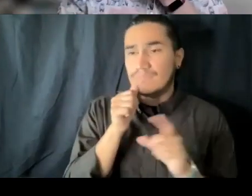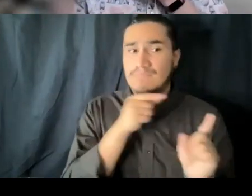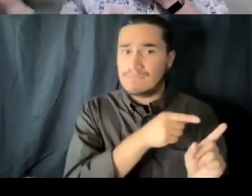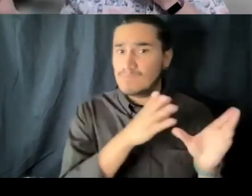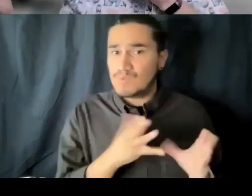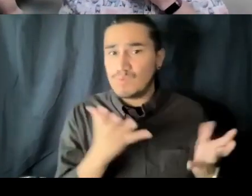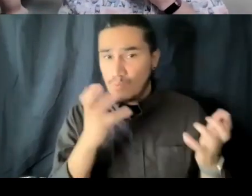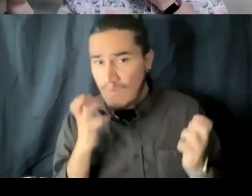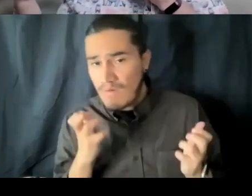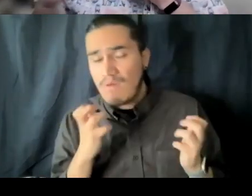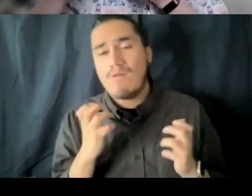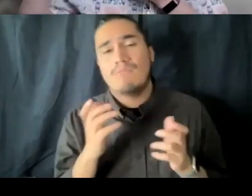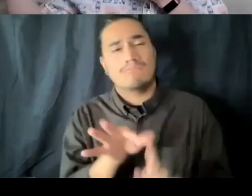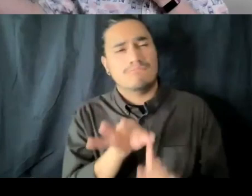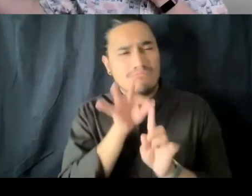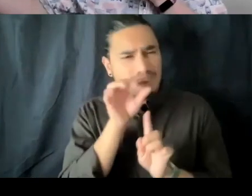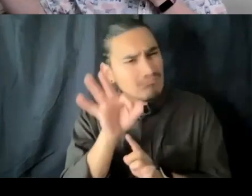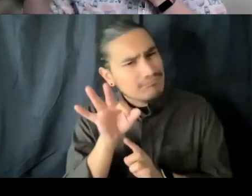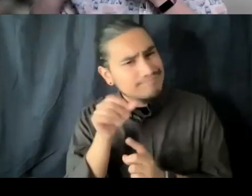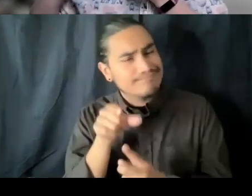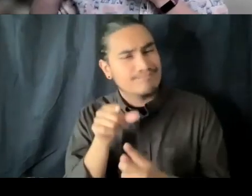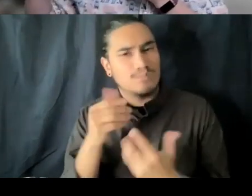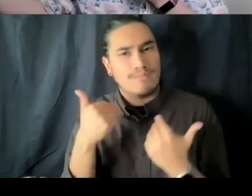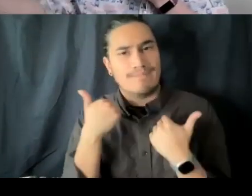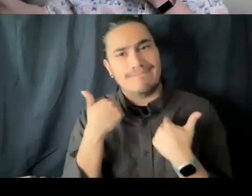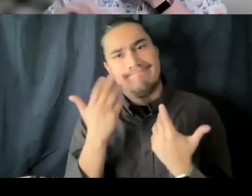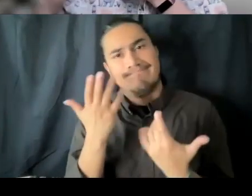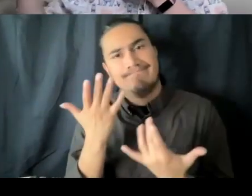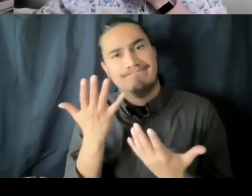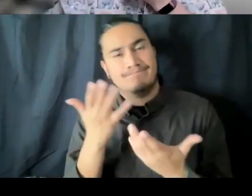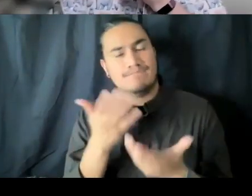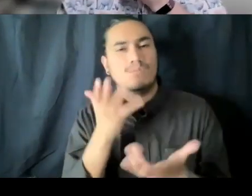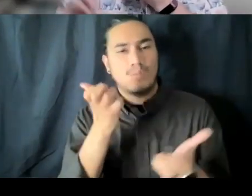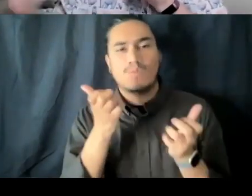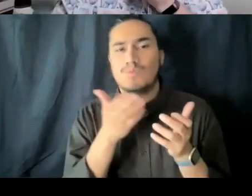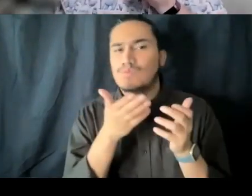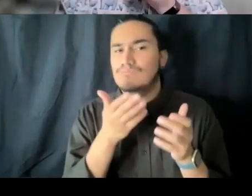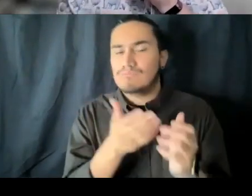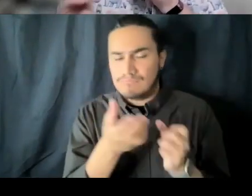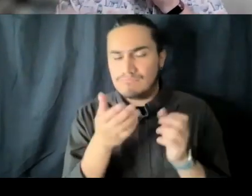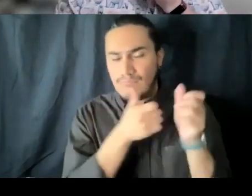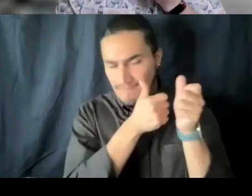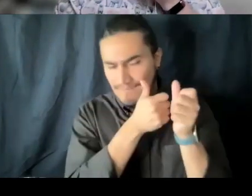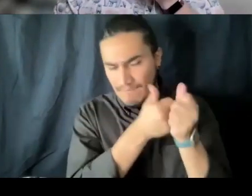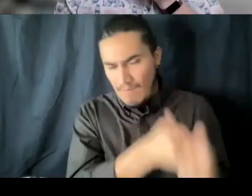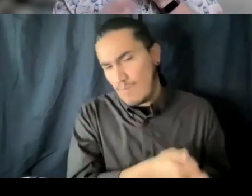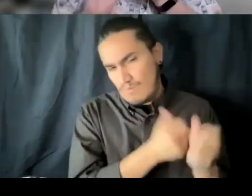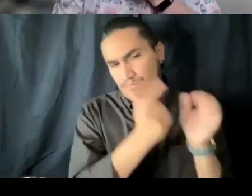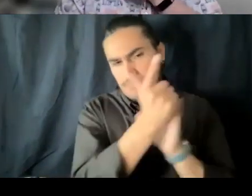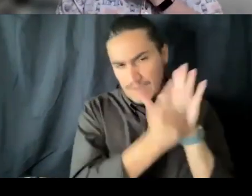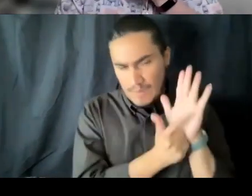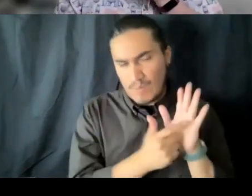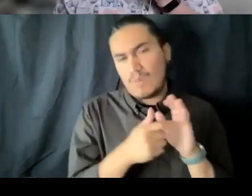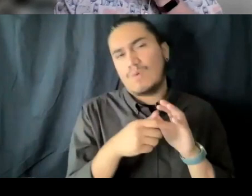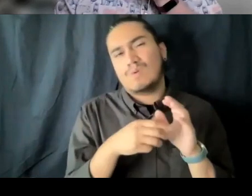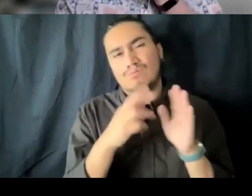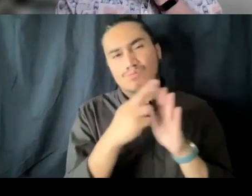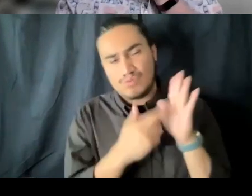especially if you have, you know, follow your legal protections of confidentiality and privilege if those are applicable to you.